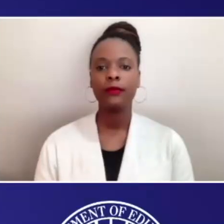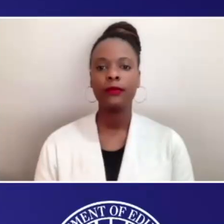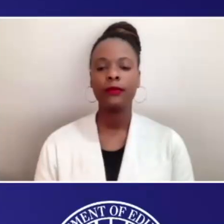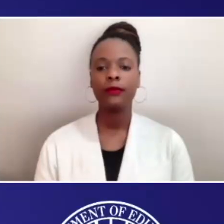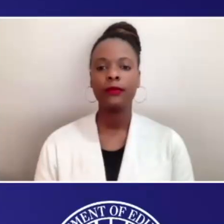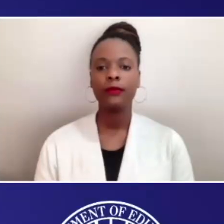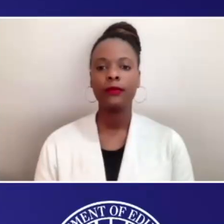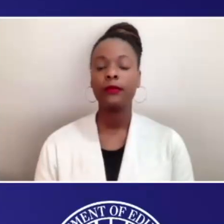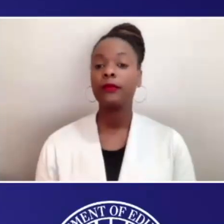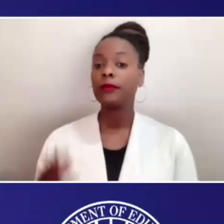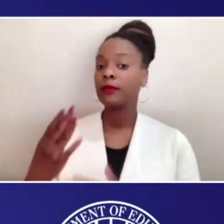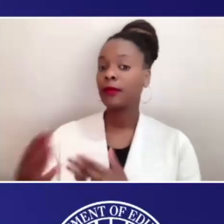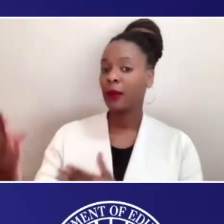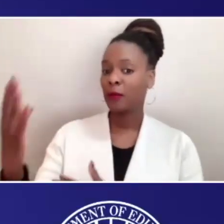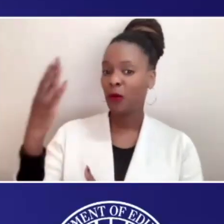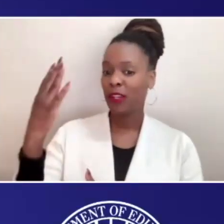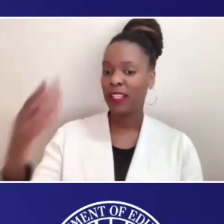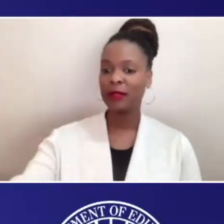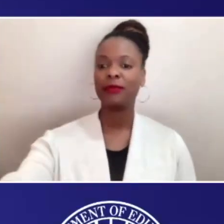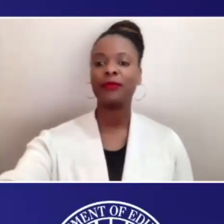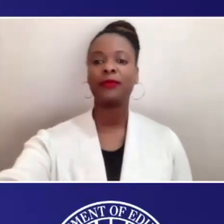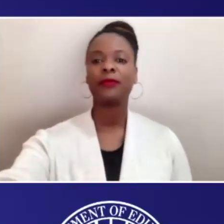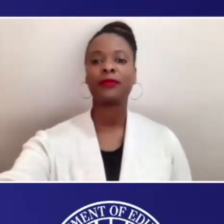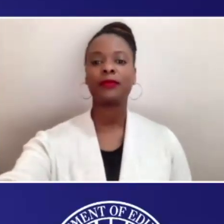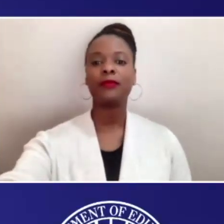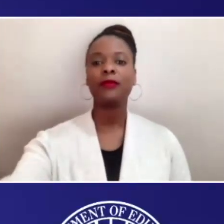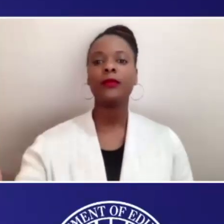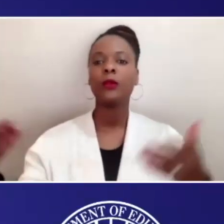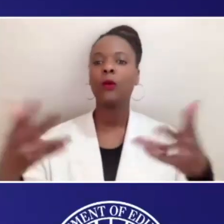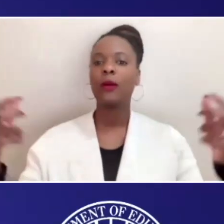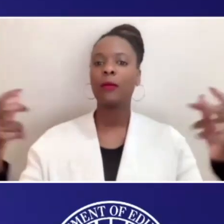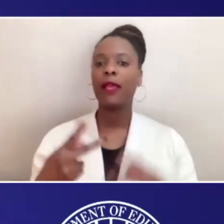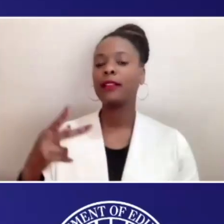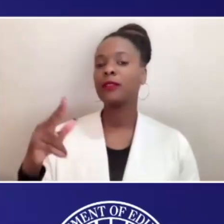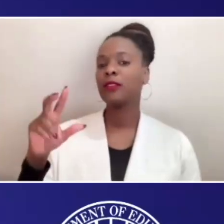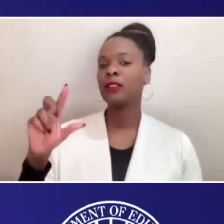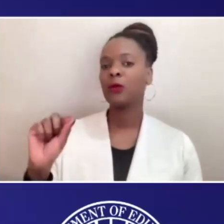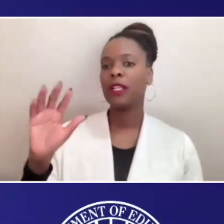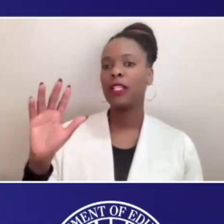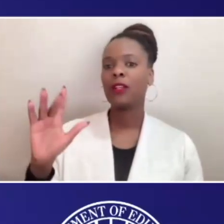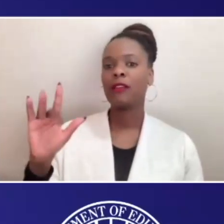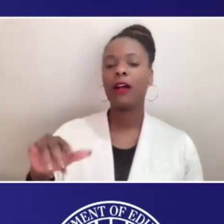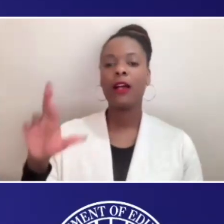Good morning. Welcome back to the 2025 Reimagining and, and Improving Student